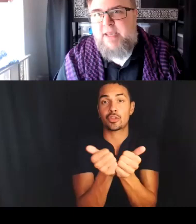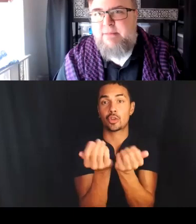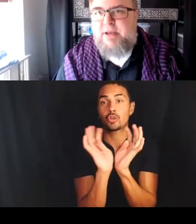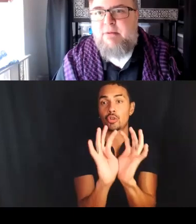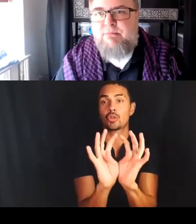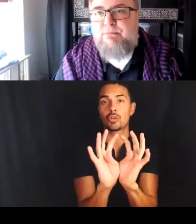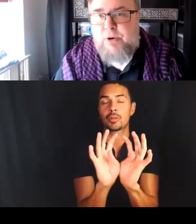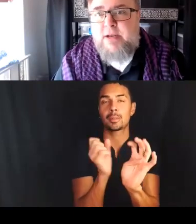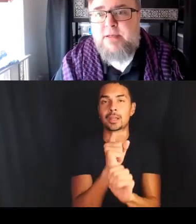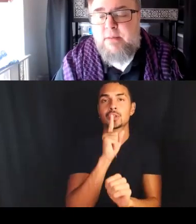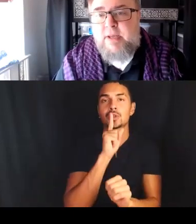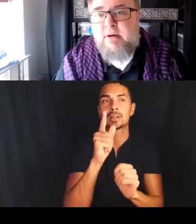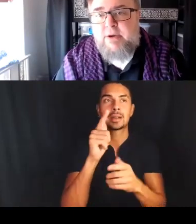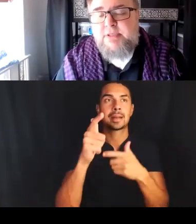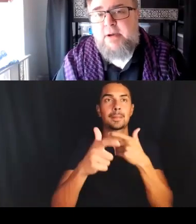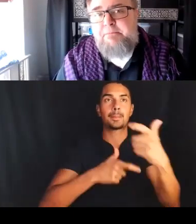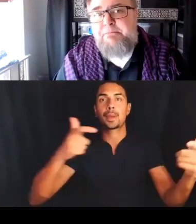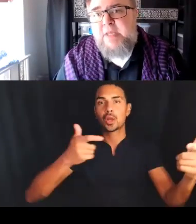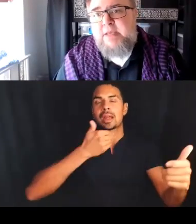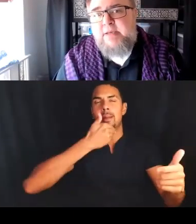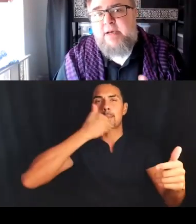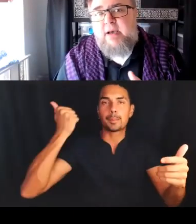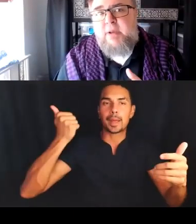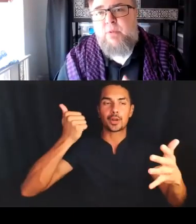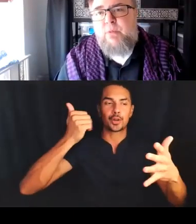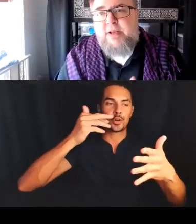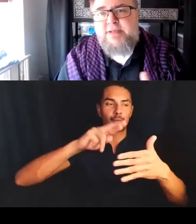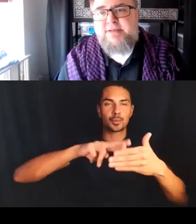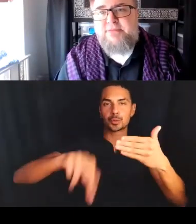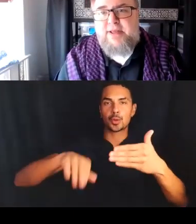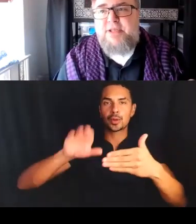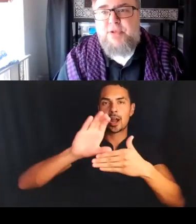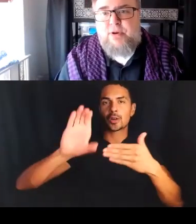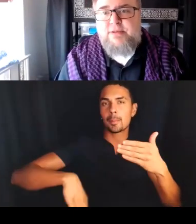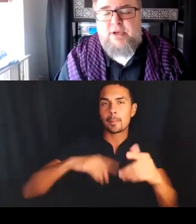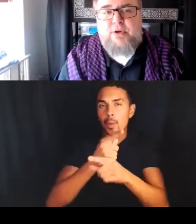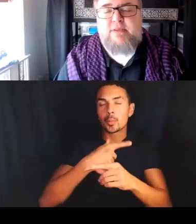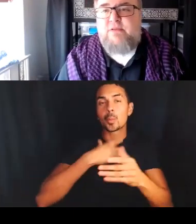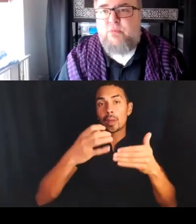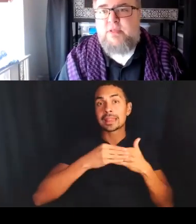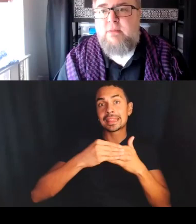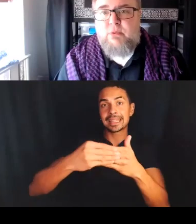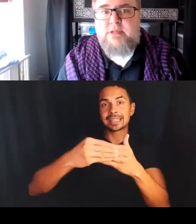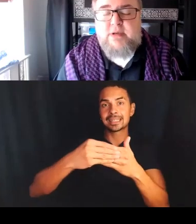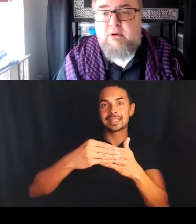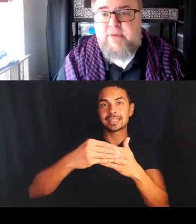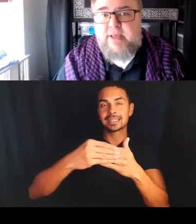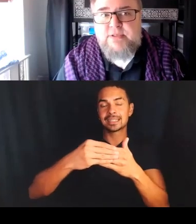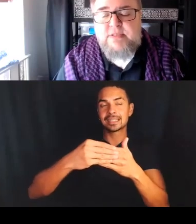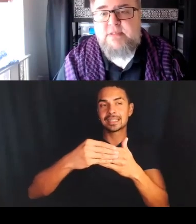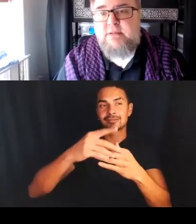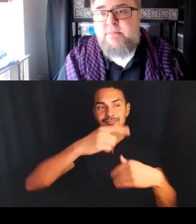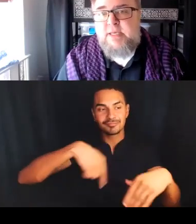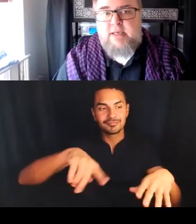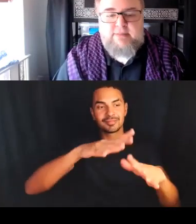to make a better product and a better outcome. And we wanted to let you all know, 'cause it's really important to our value system,